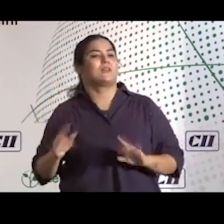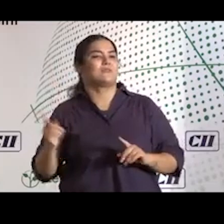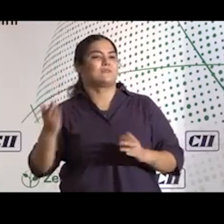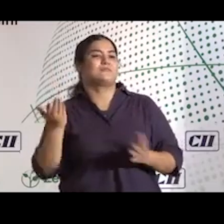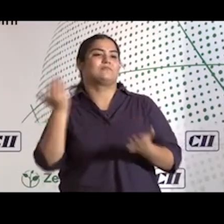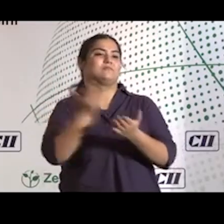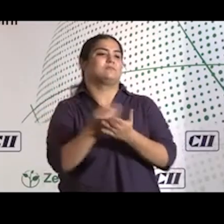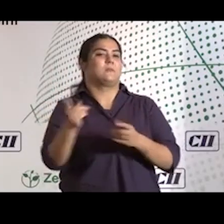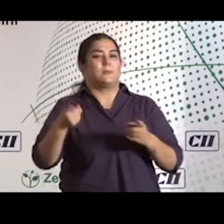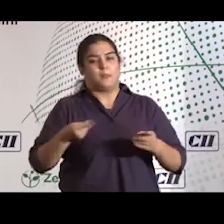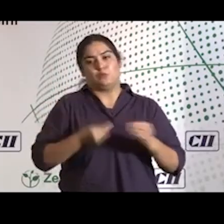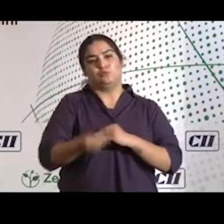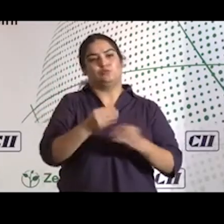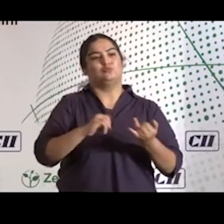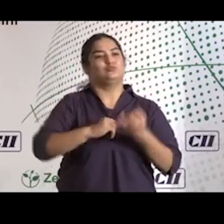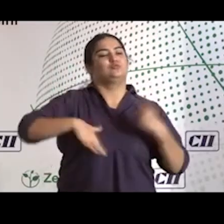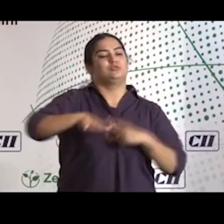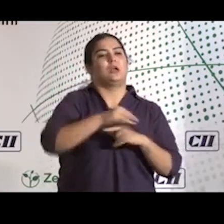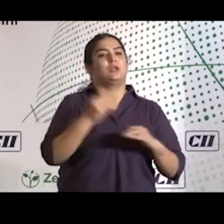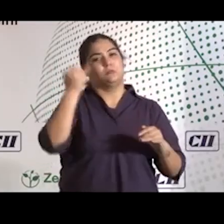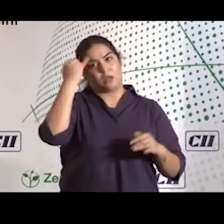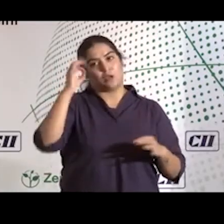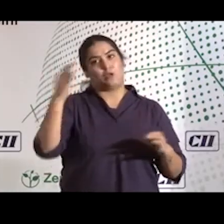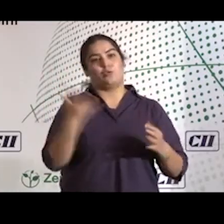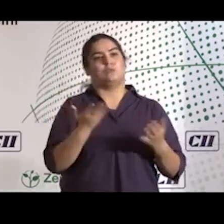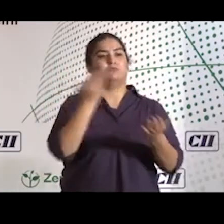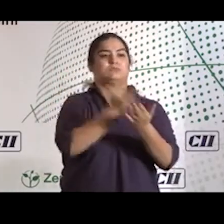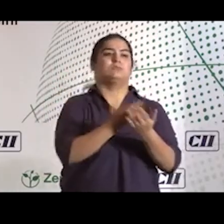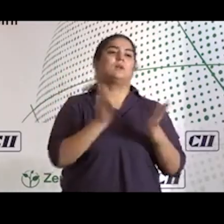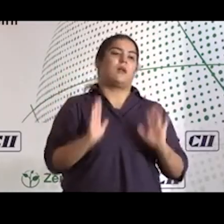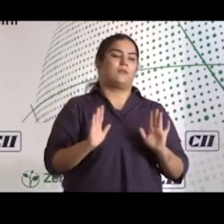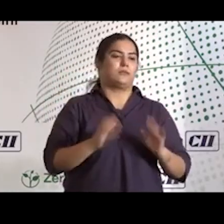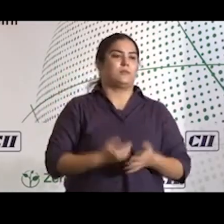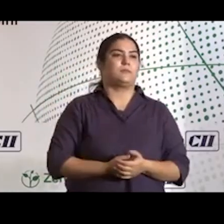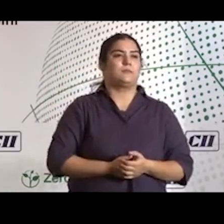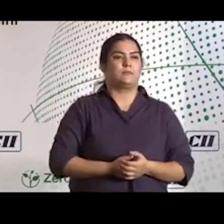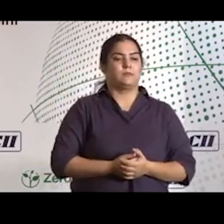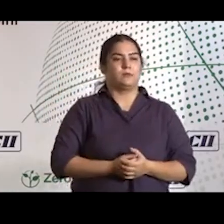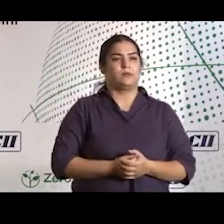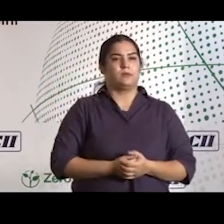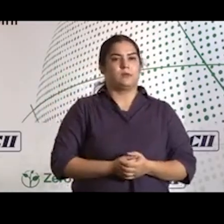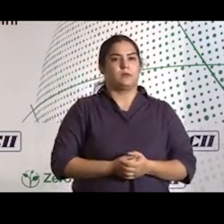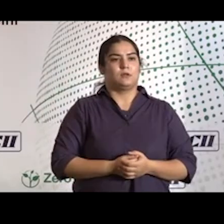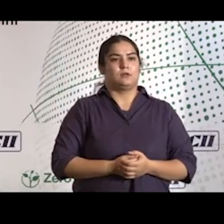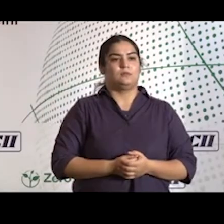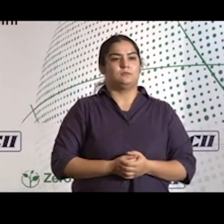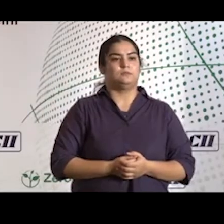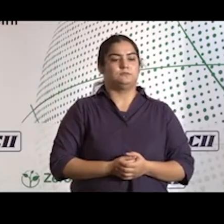emerge out of that. Yes, please.